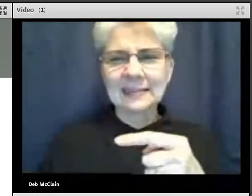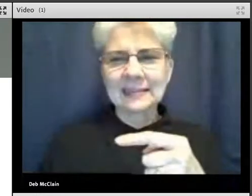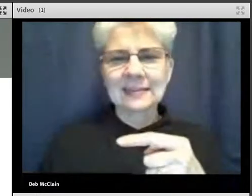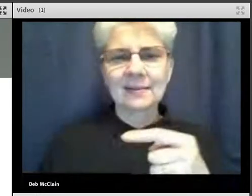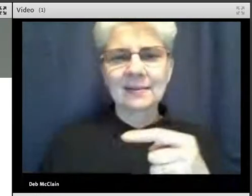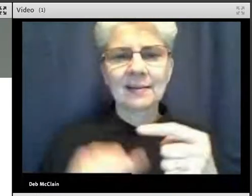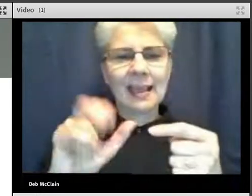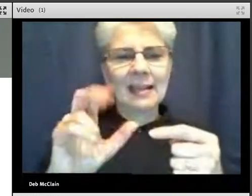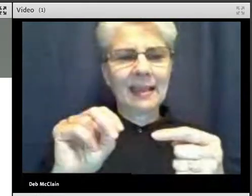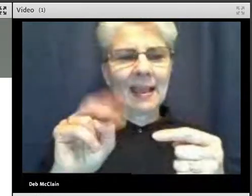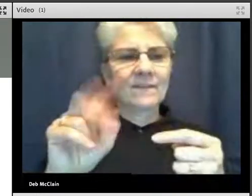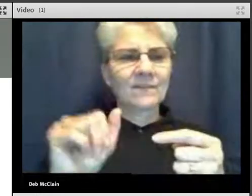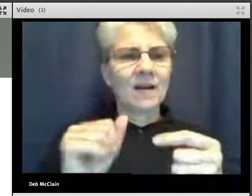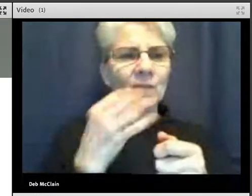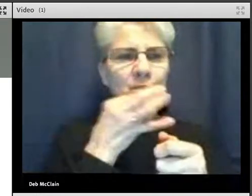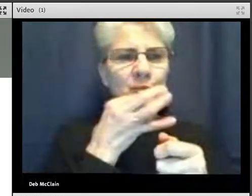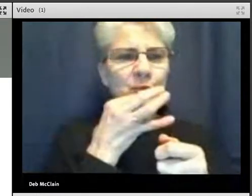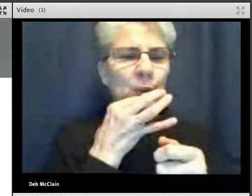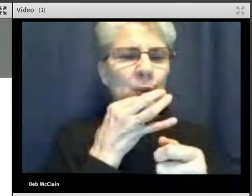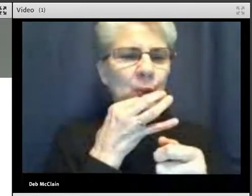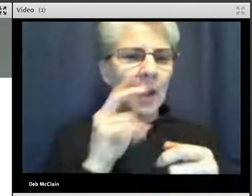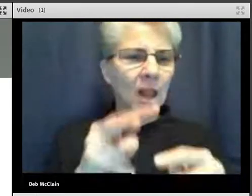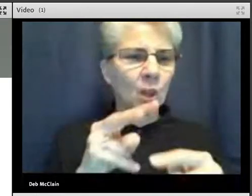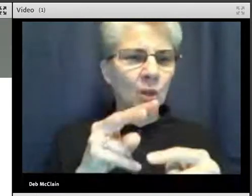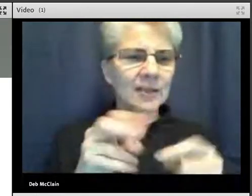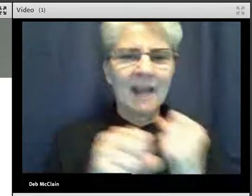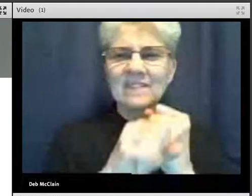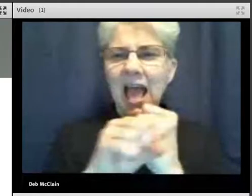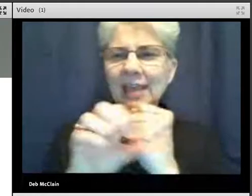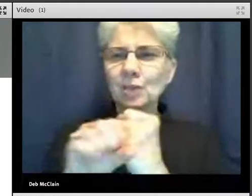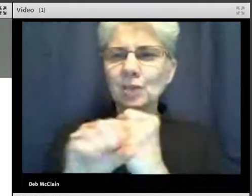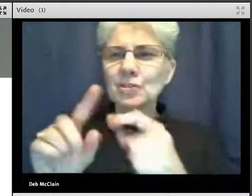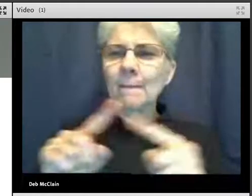This was sort of the default in Canada for an upcoming when I looked at flyers,